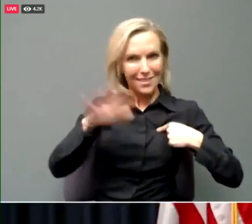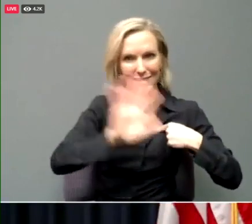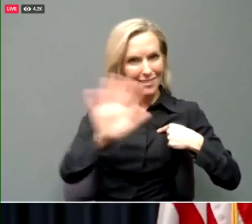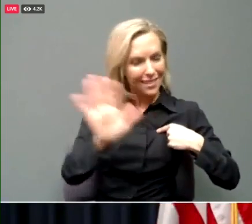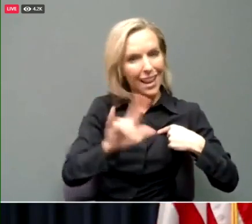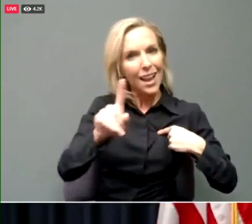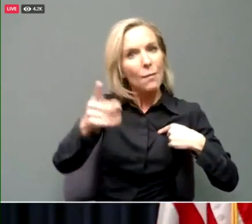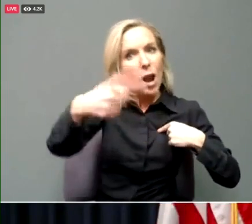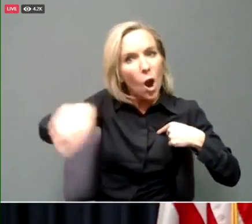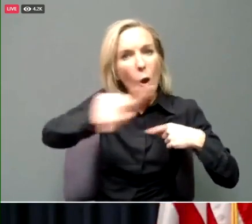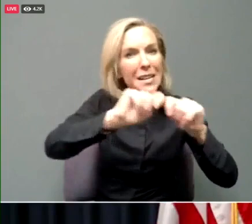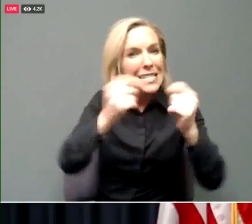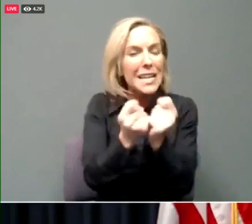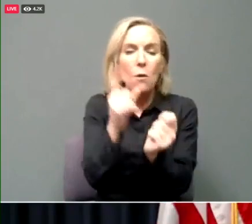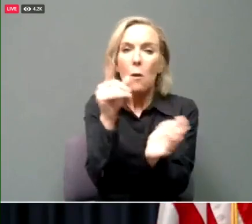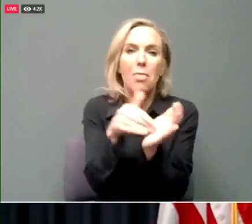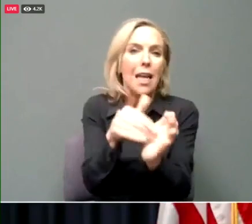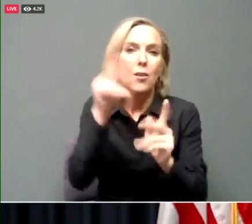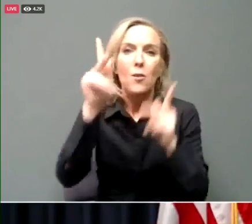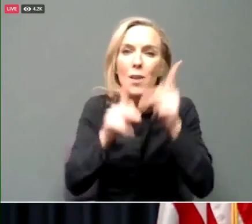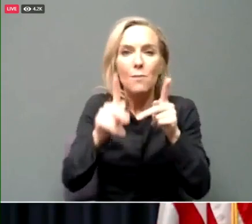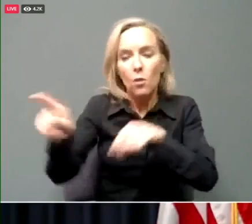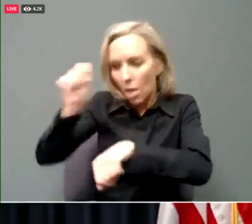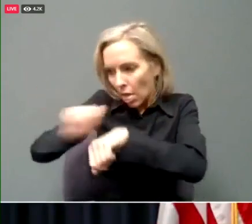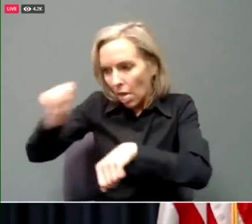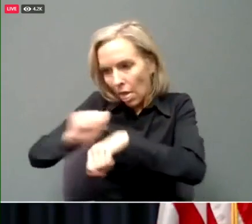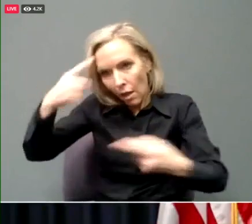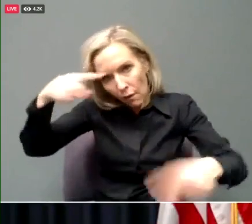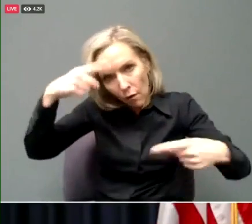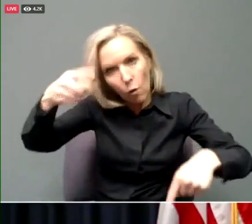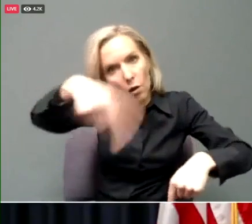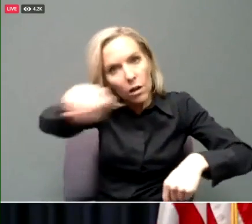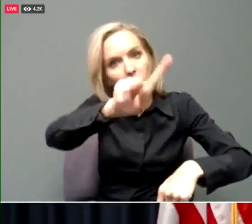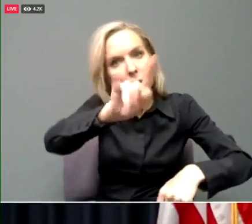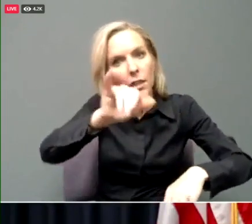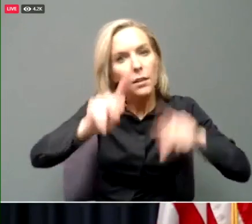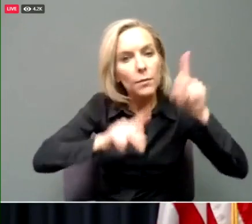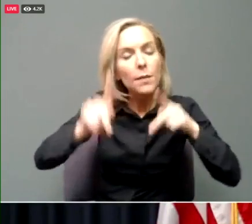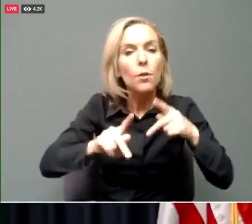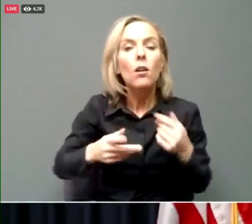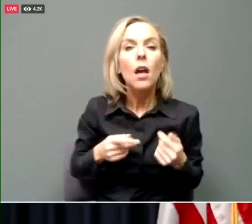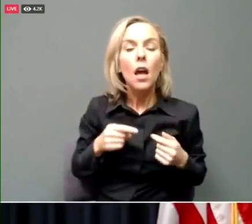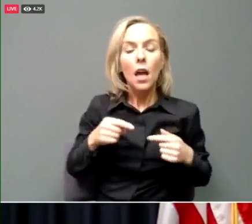across the state working on your behalf? The end output of those results are